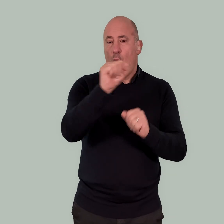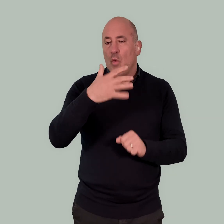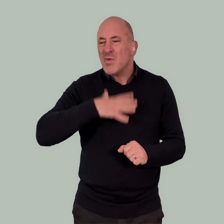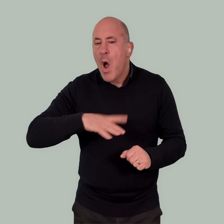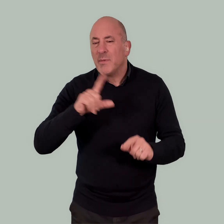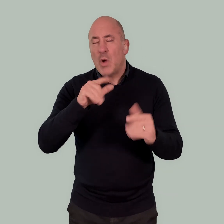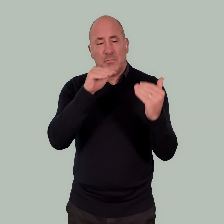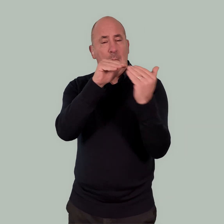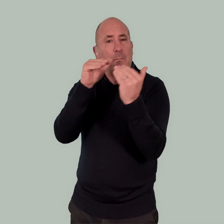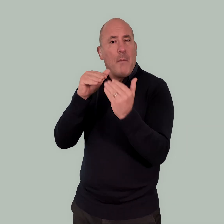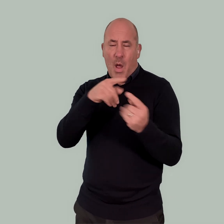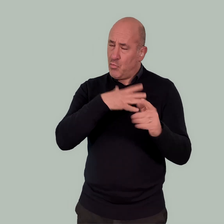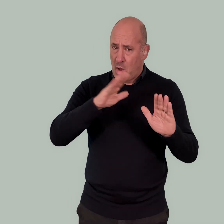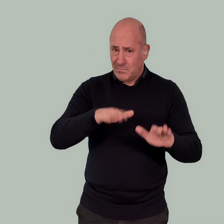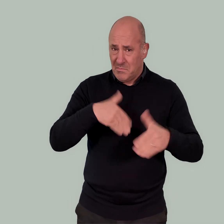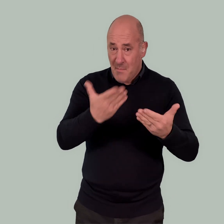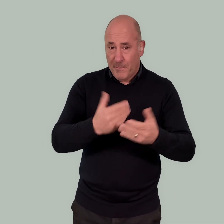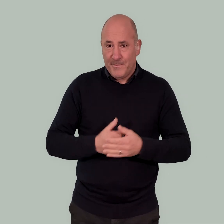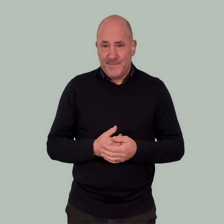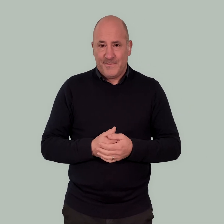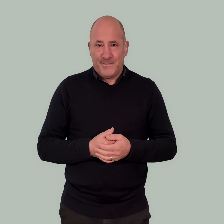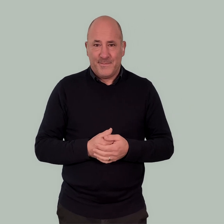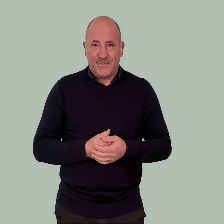including this Call for Evidence, as accessible as possible.